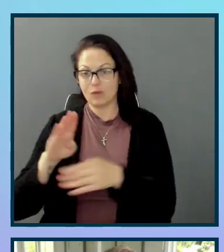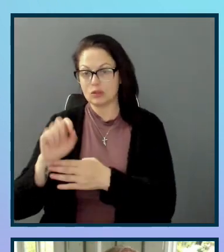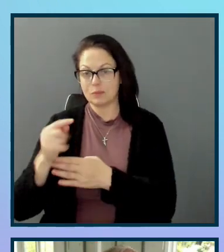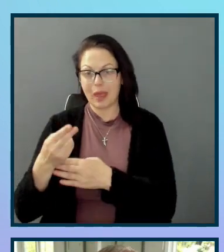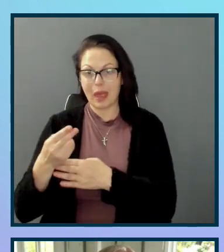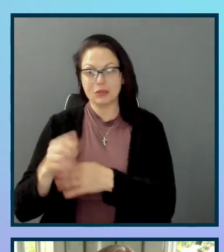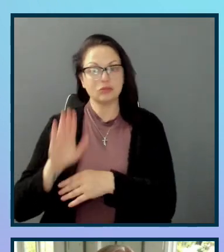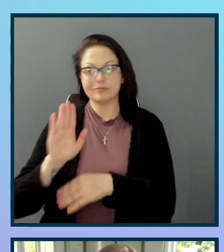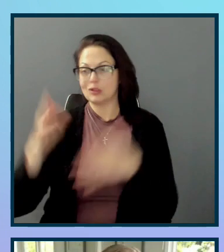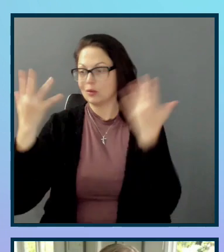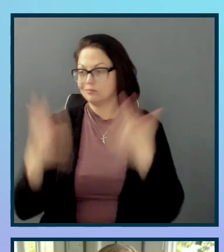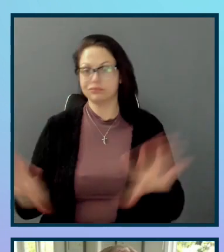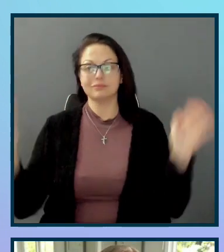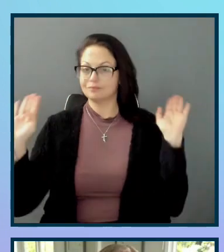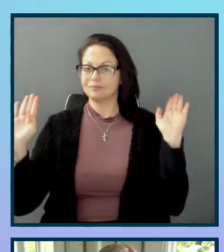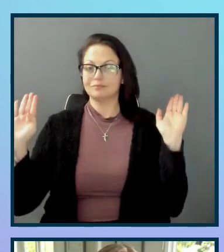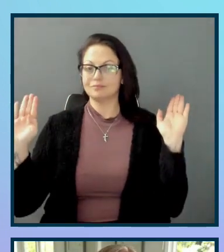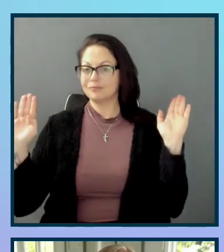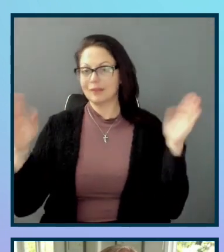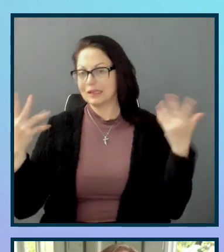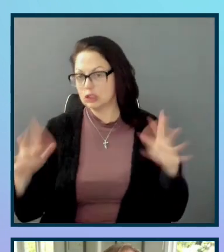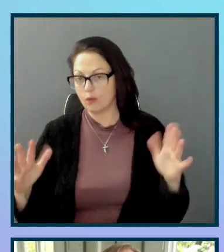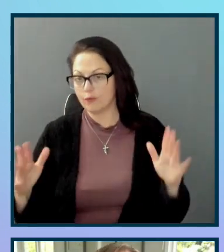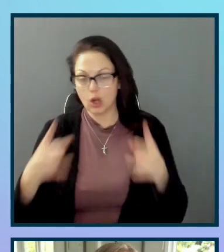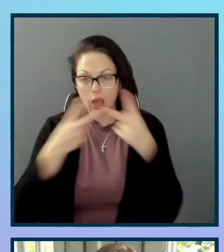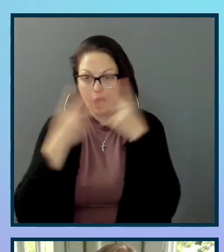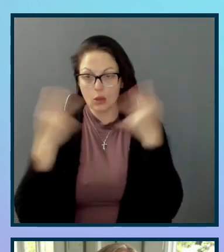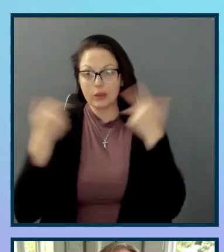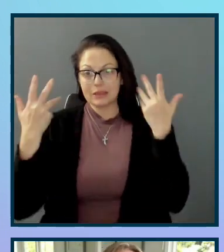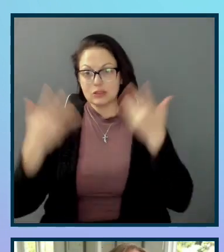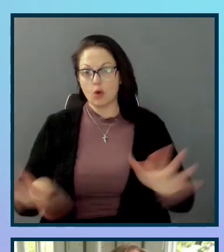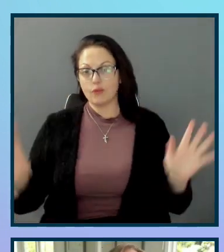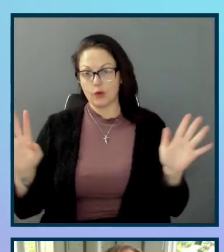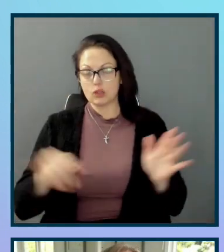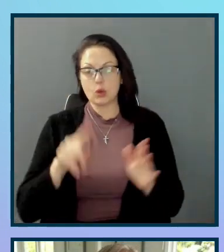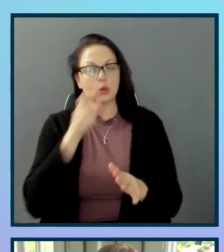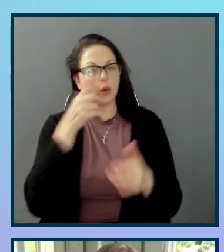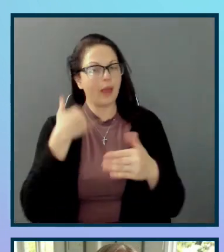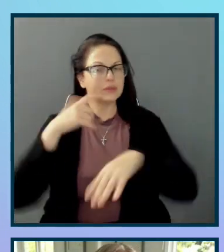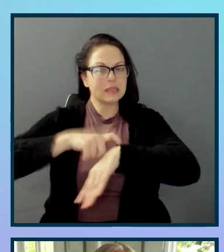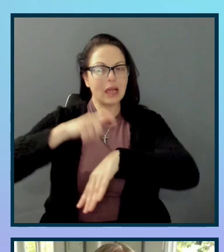you're gone, like, it's over, Halloween is over, so you don't have time for things like that.